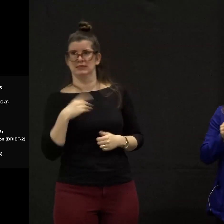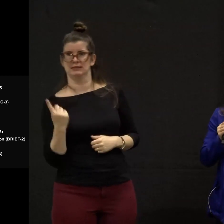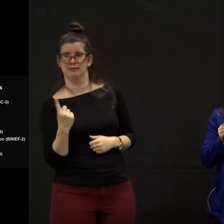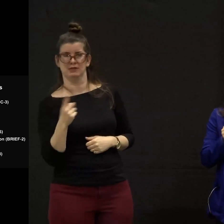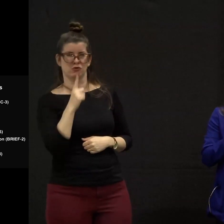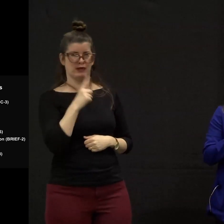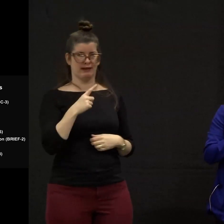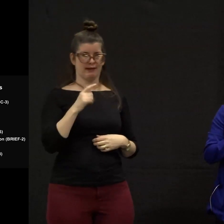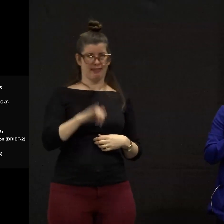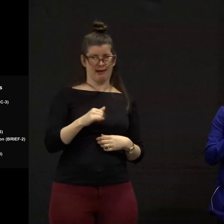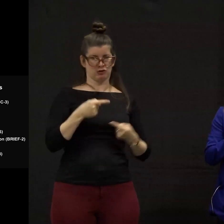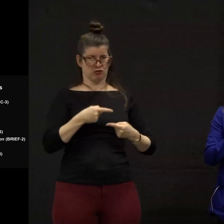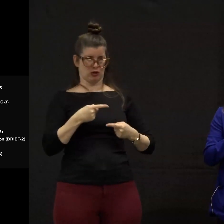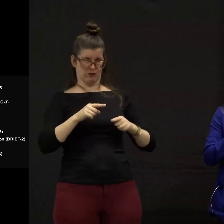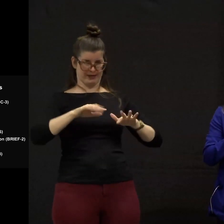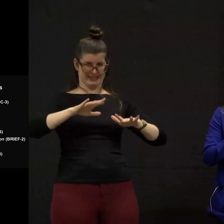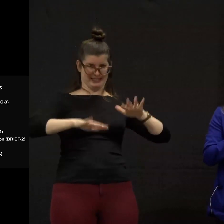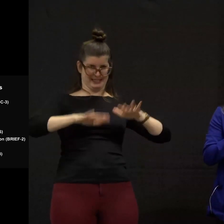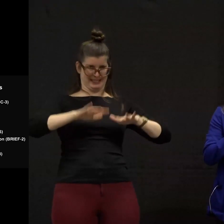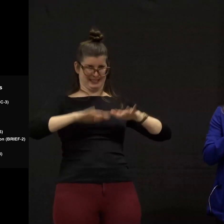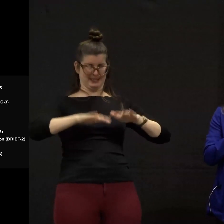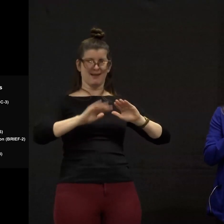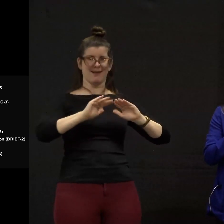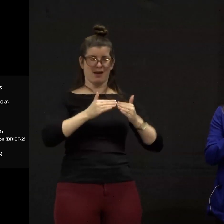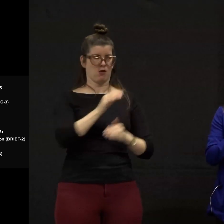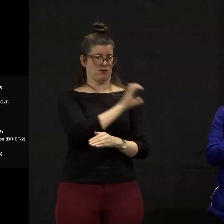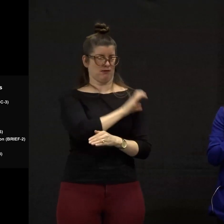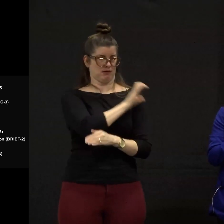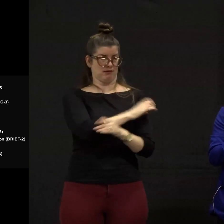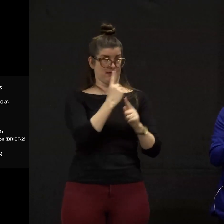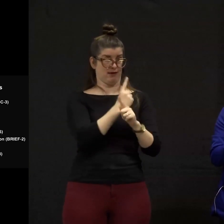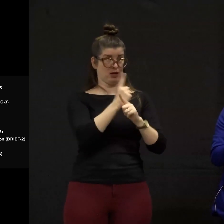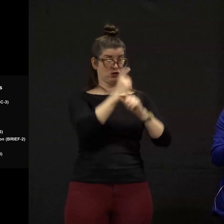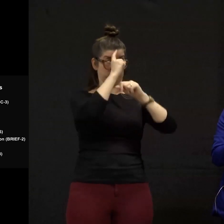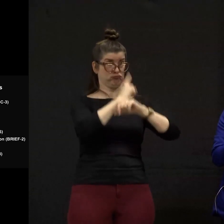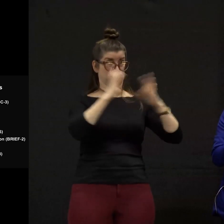of how do we create a clinically accurate picture of what's going on?